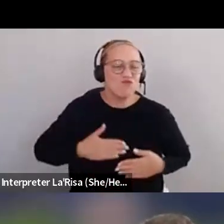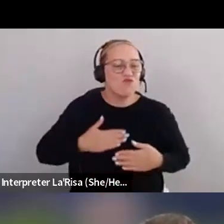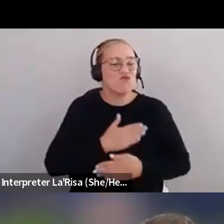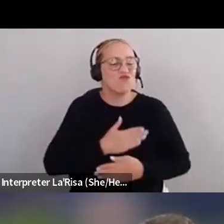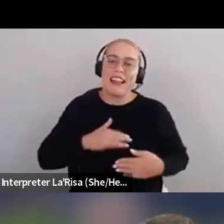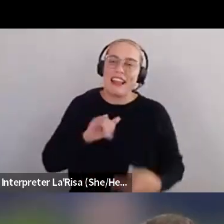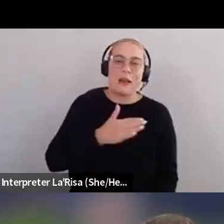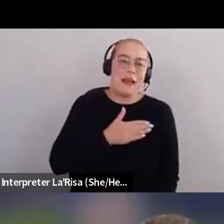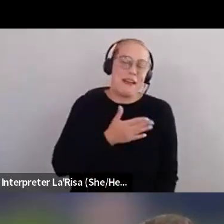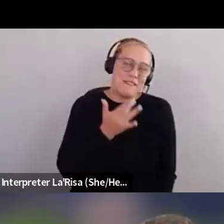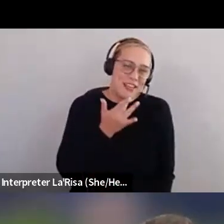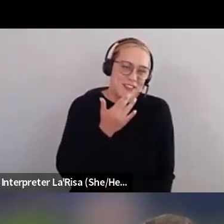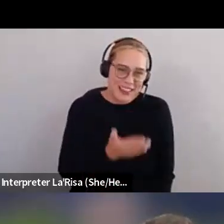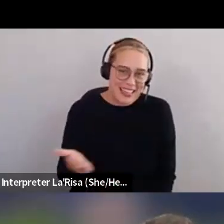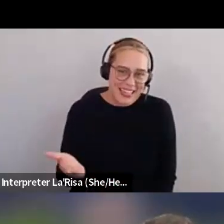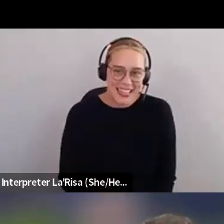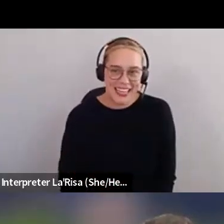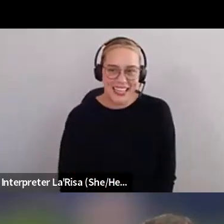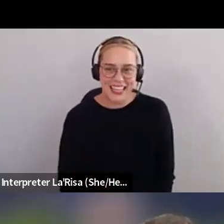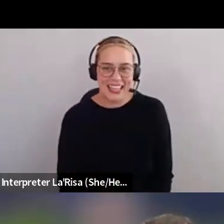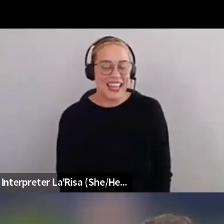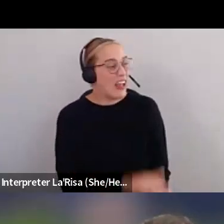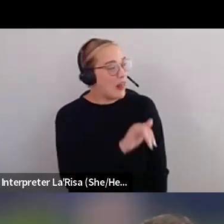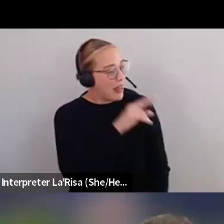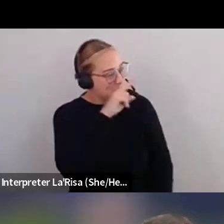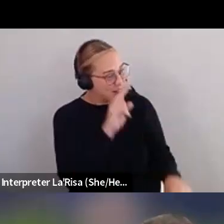That is my favorite thing of all time. They are so cute and they're always